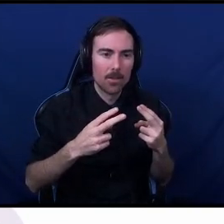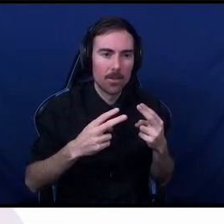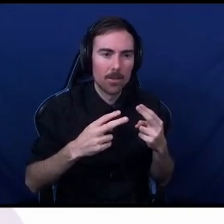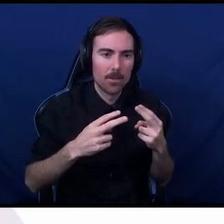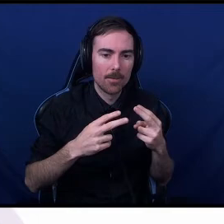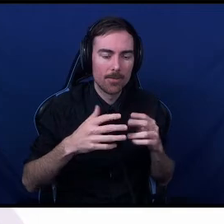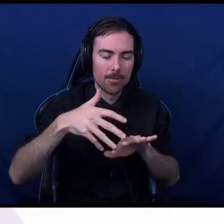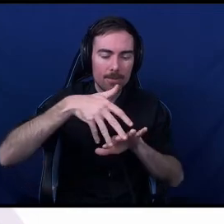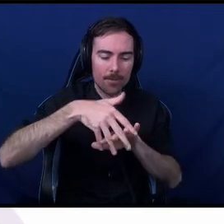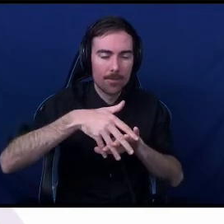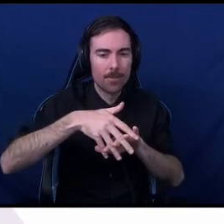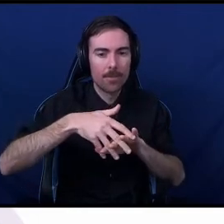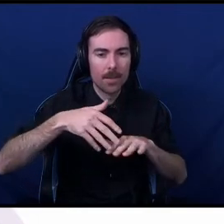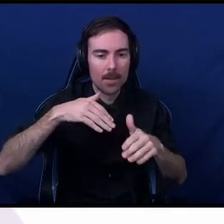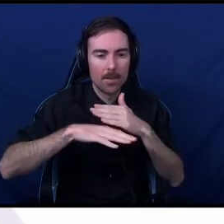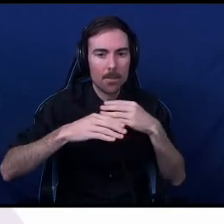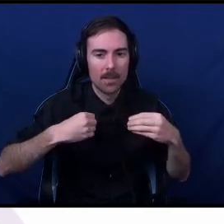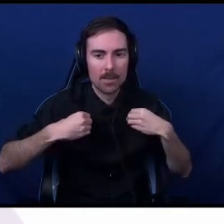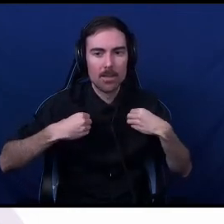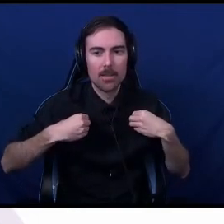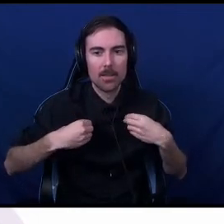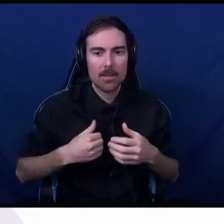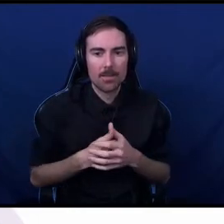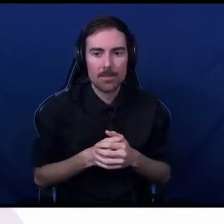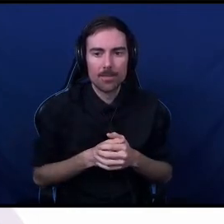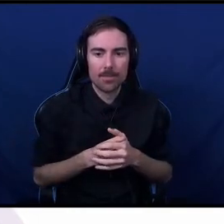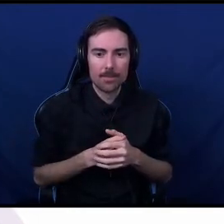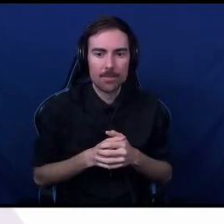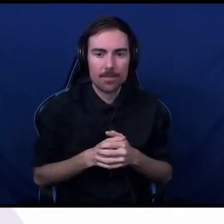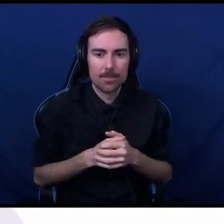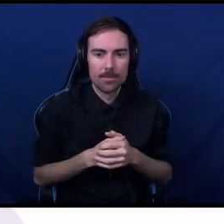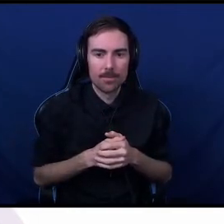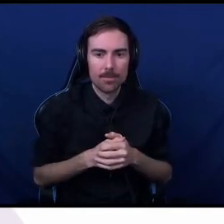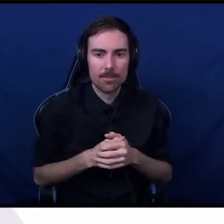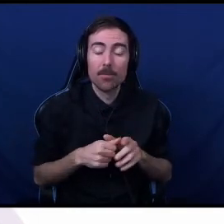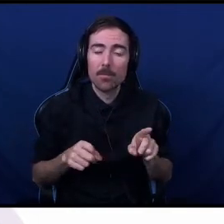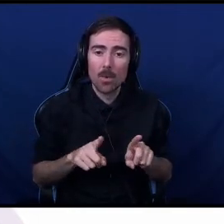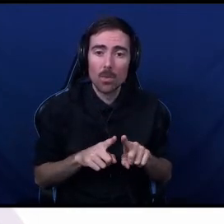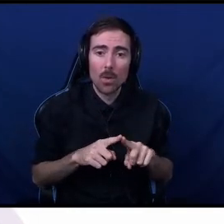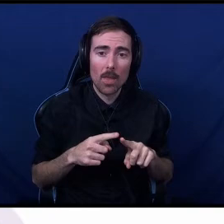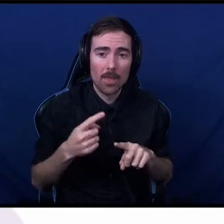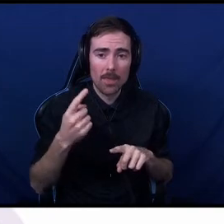But also, I think that, you know, we have reportable as for